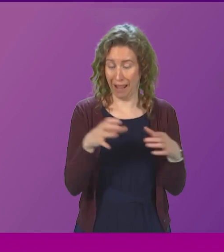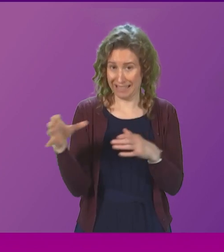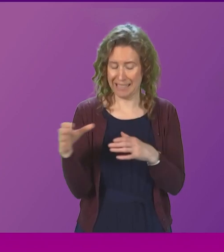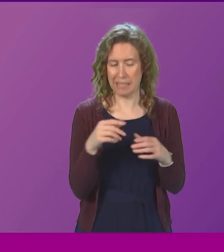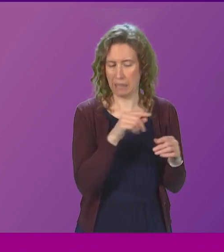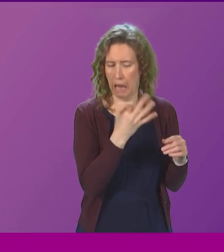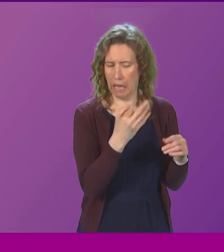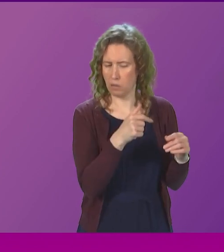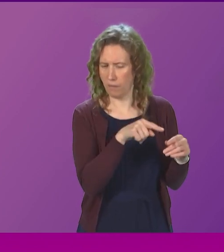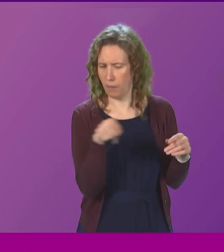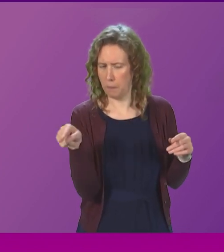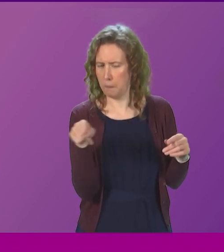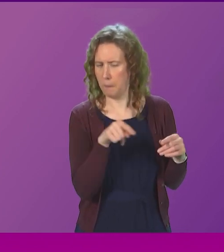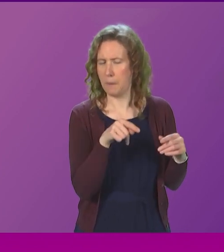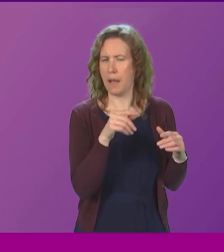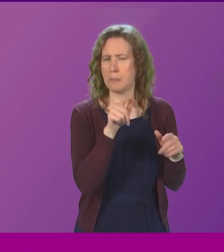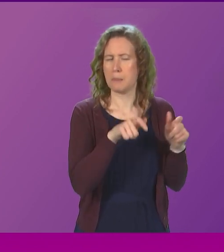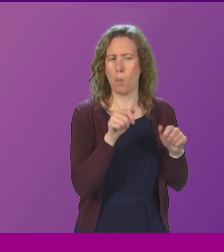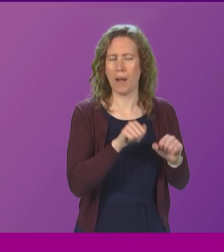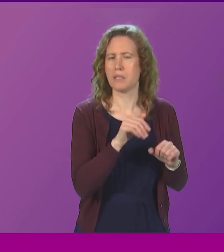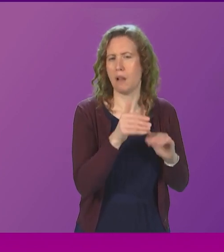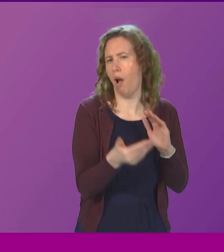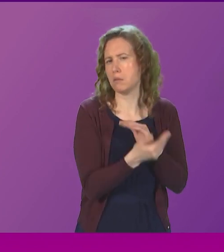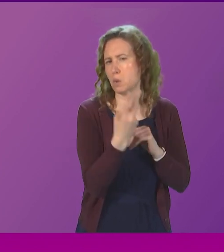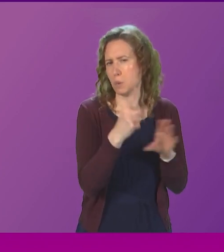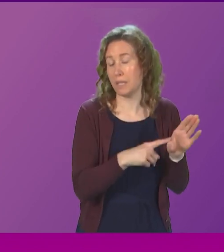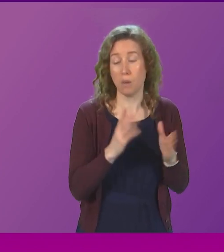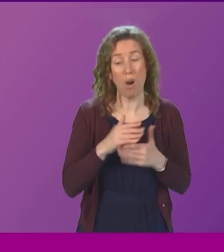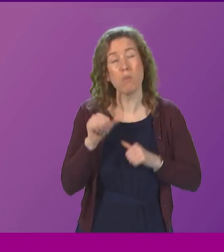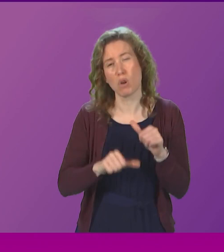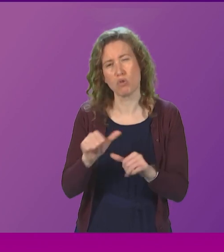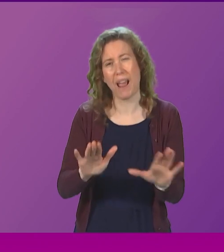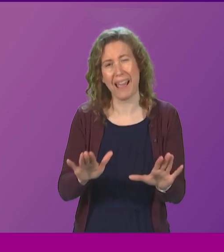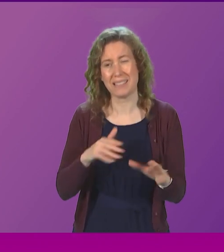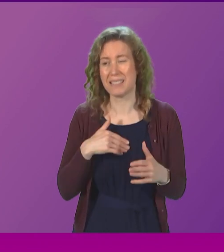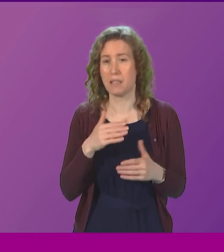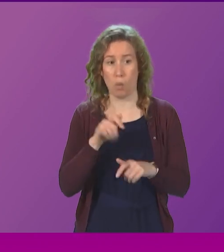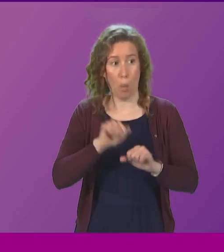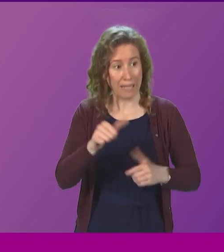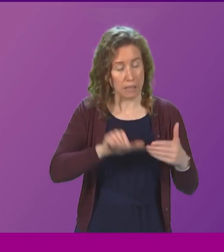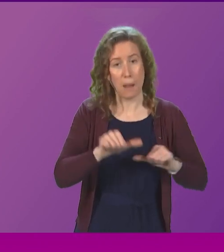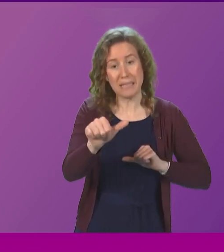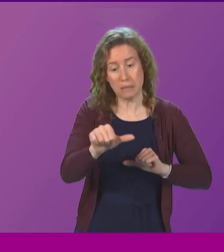waiting for more than two years—so we are making progress.